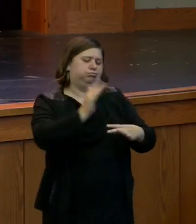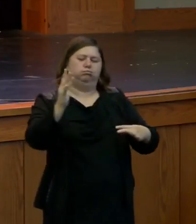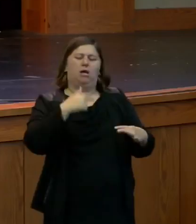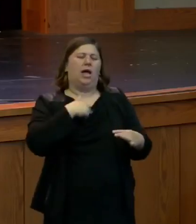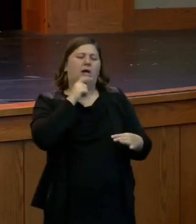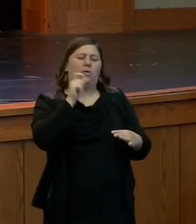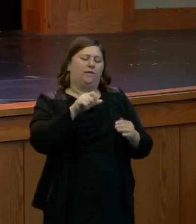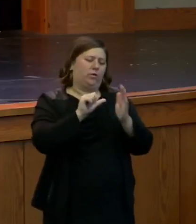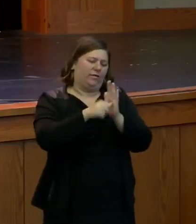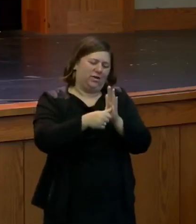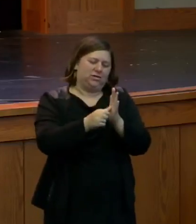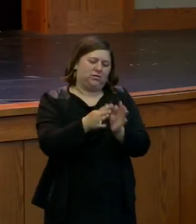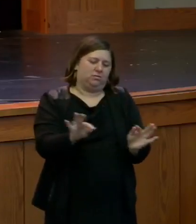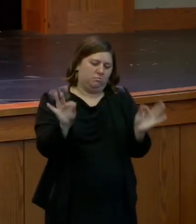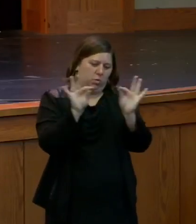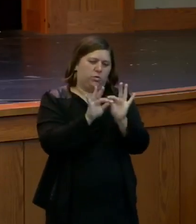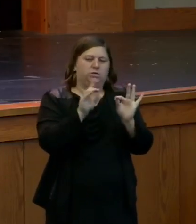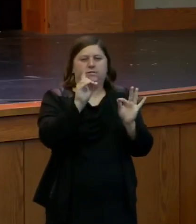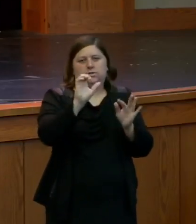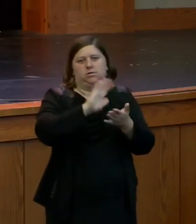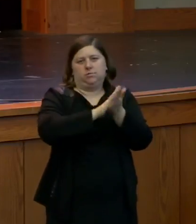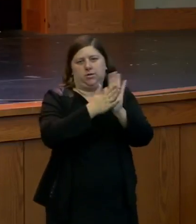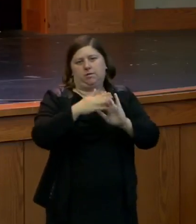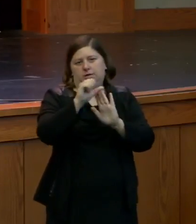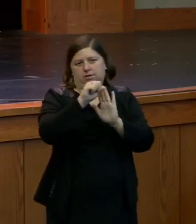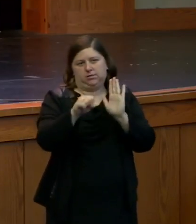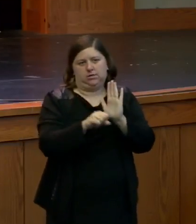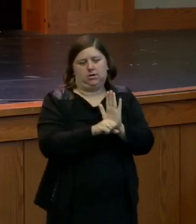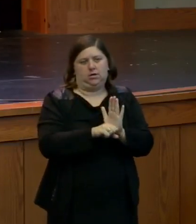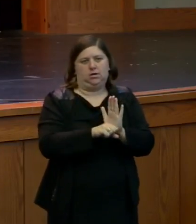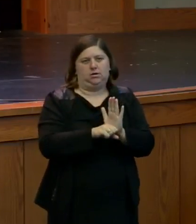REASONS WHY WE NEED TO HAVE STATEHOOD BUT I DO WANT TO BRING